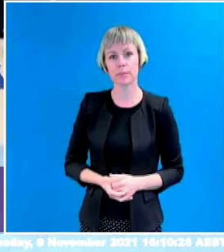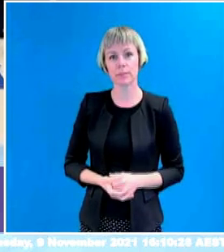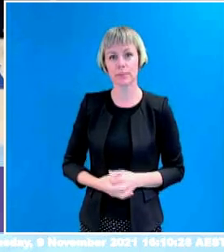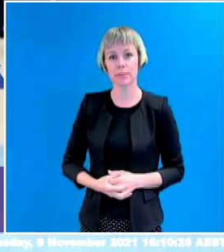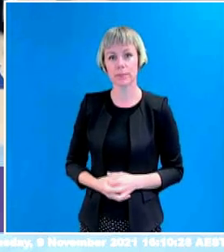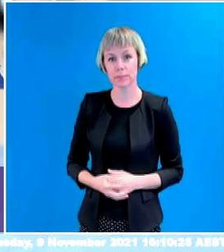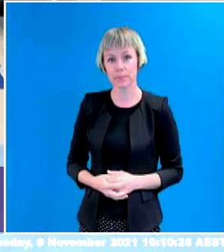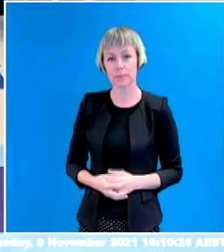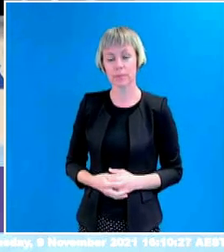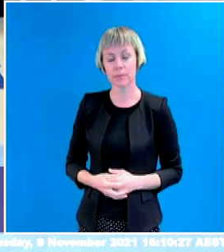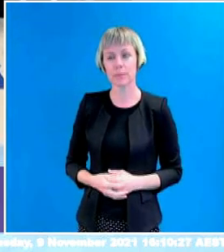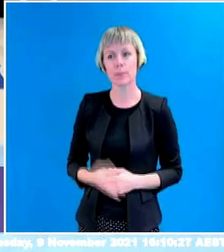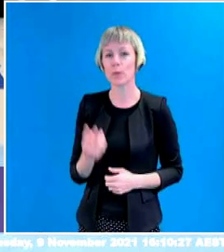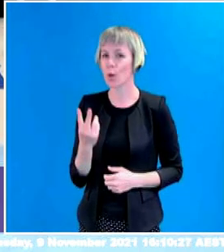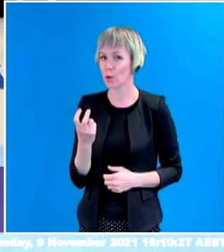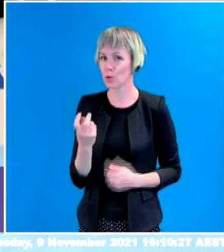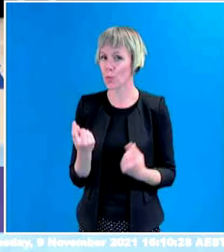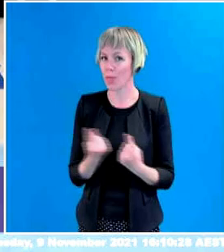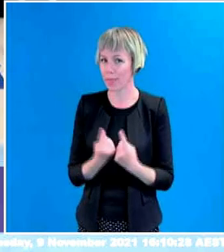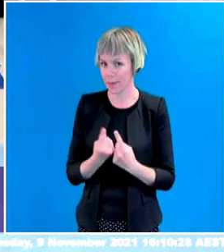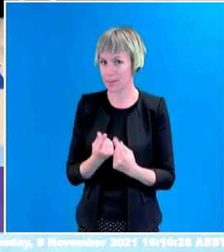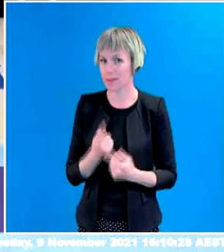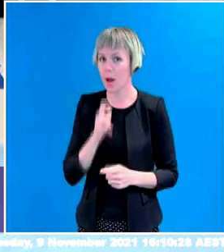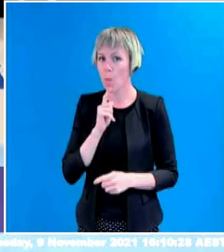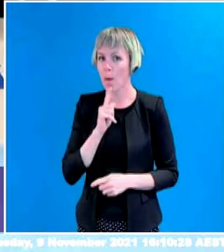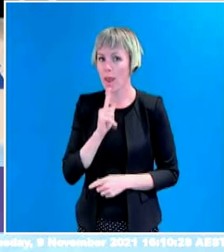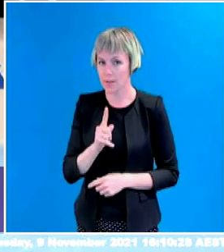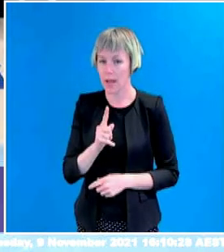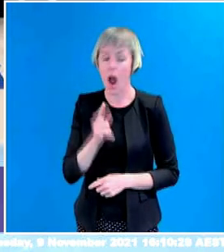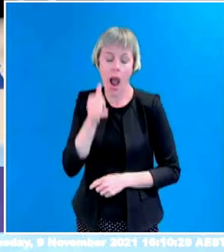There are probably two other things I will mention, and I appreciate we are pressed for time.